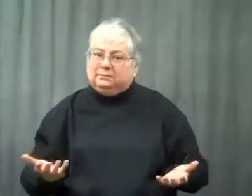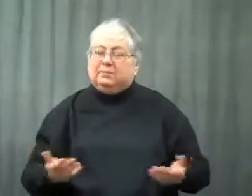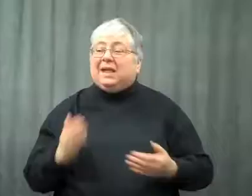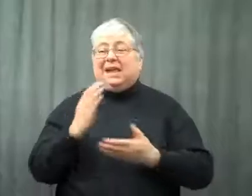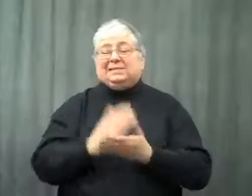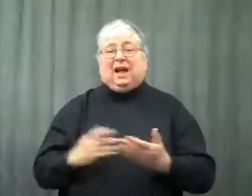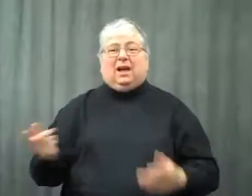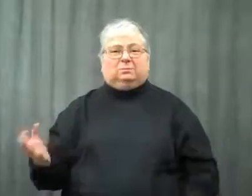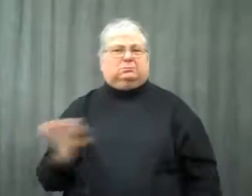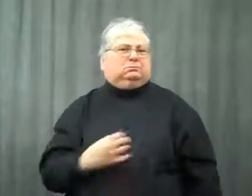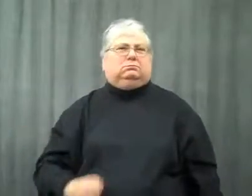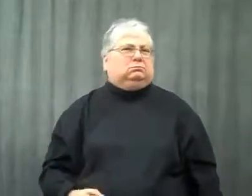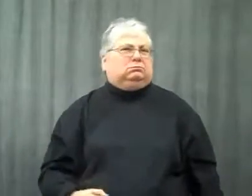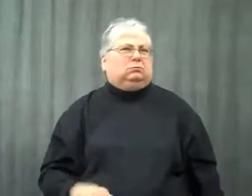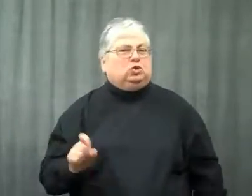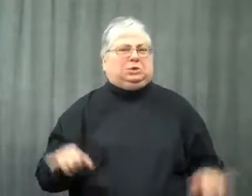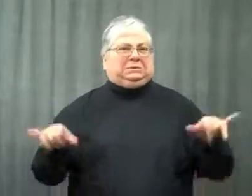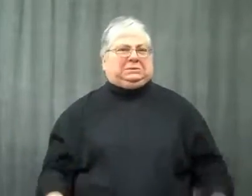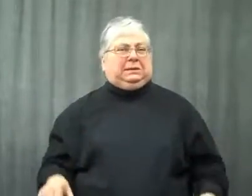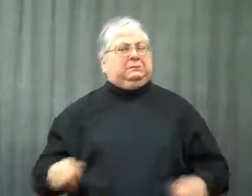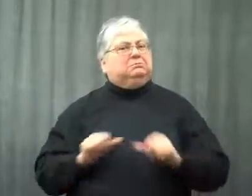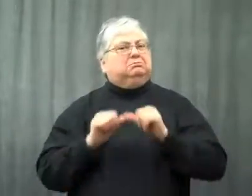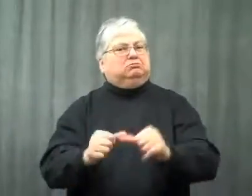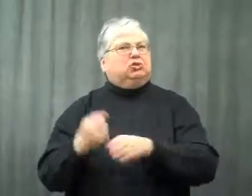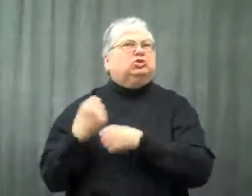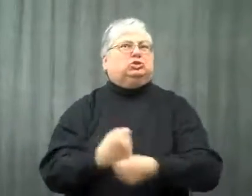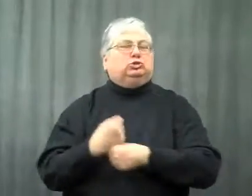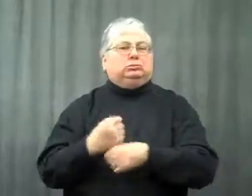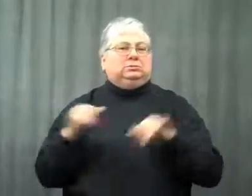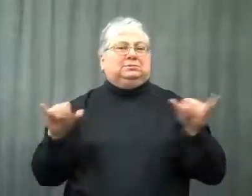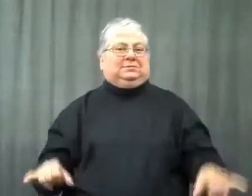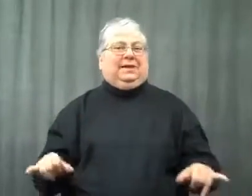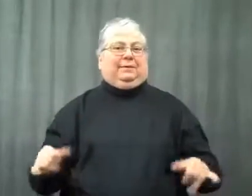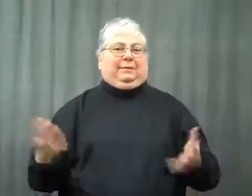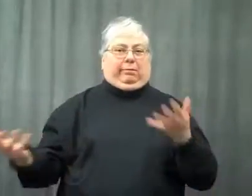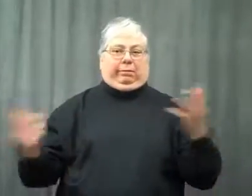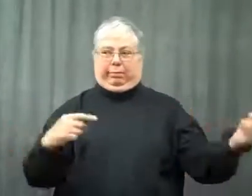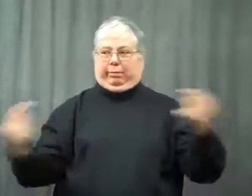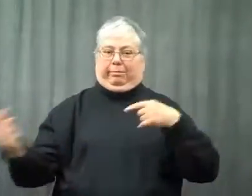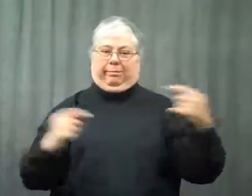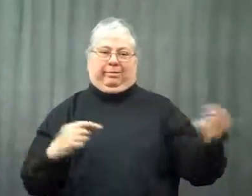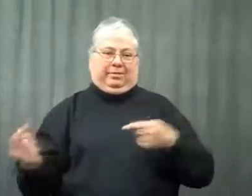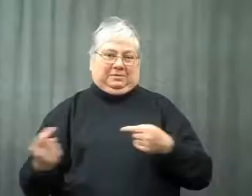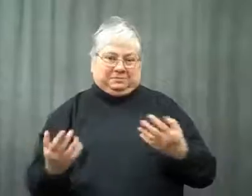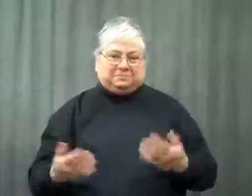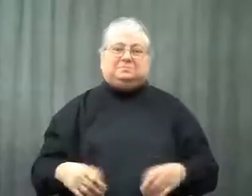Some disagreed. They wanted to stay and continue protesting.